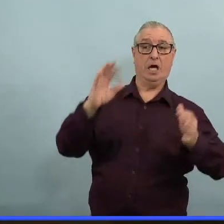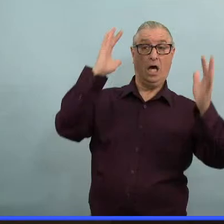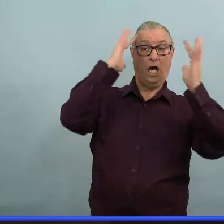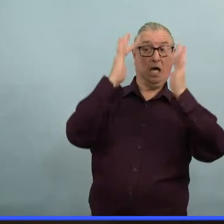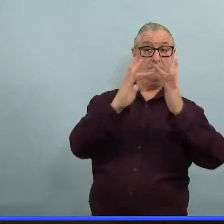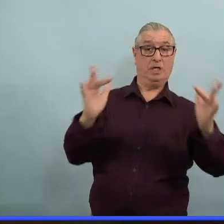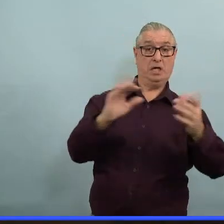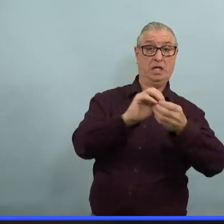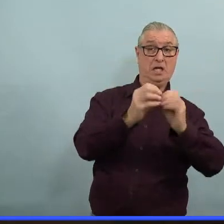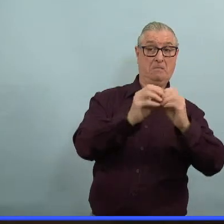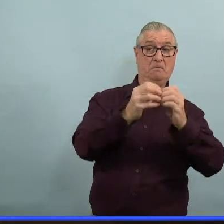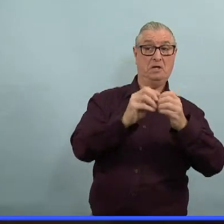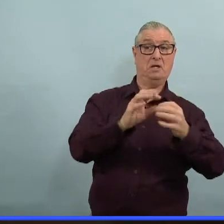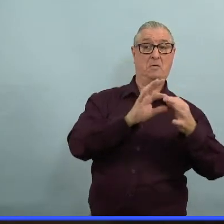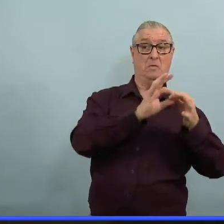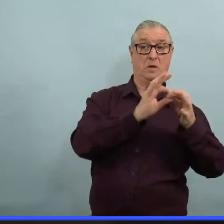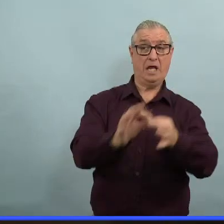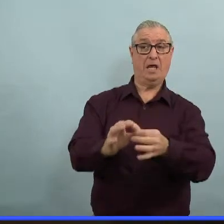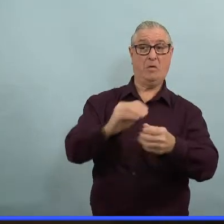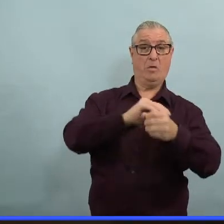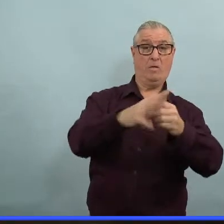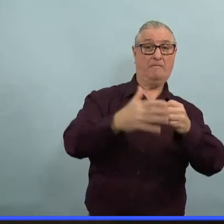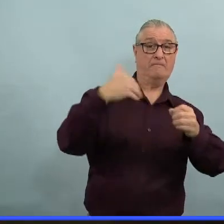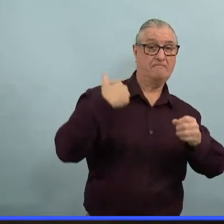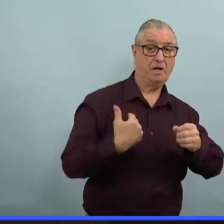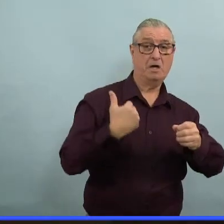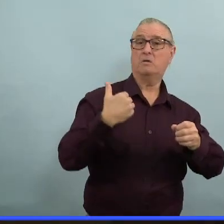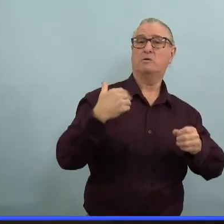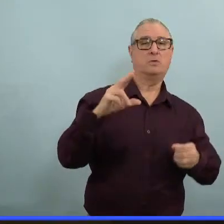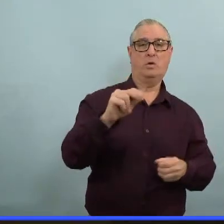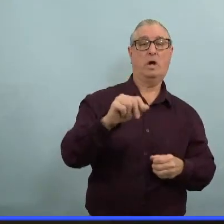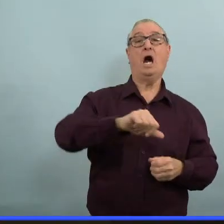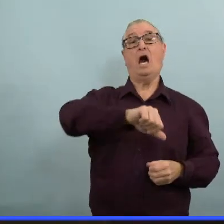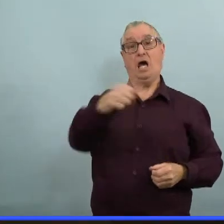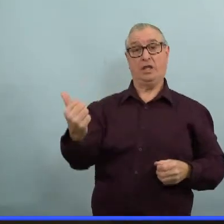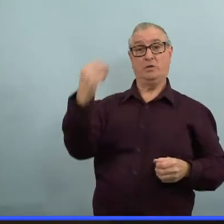there's a lot of people not getting medical care right now for all variety of reasons in the health